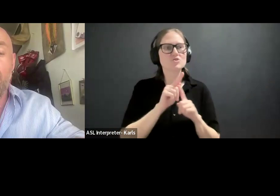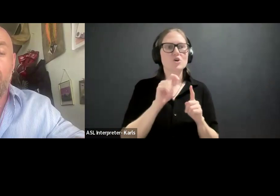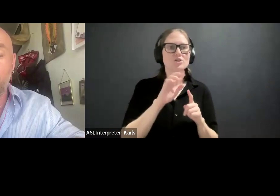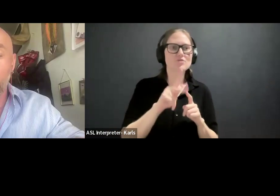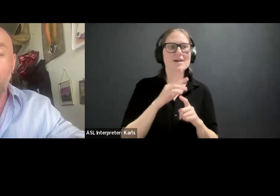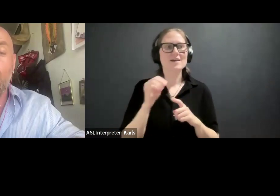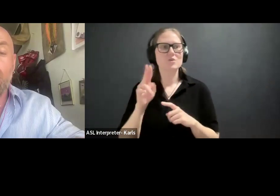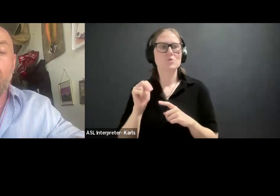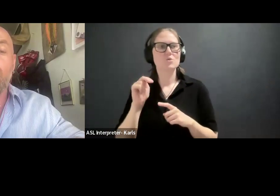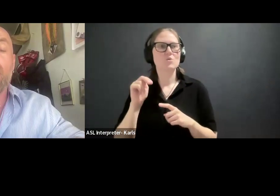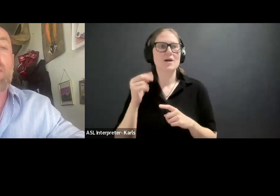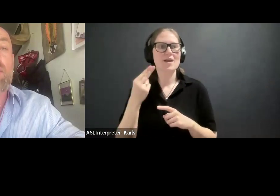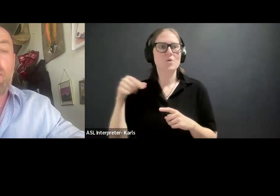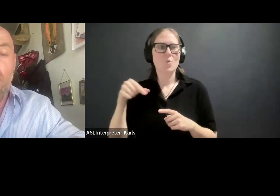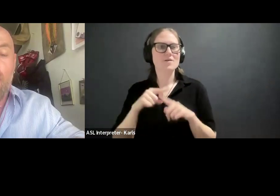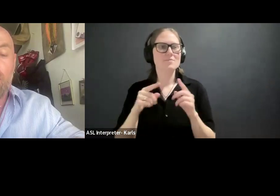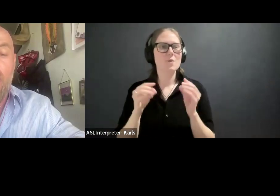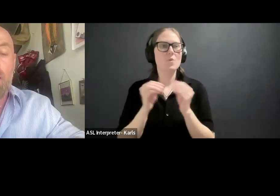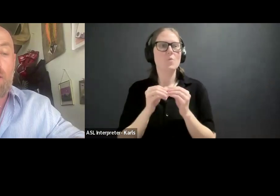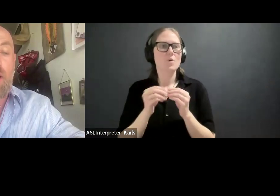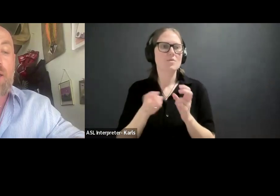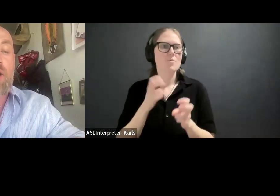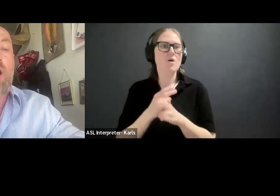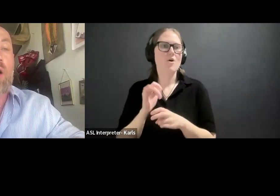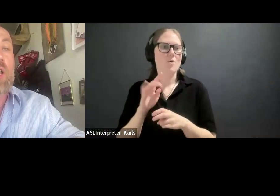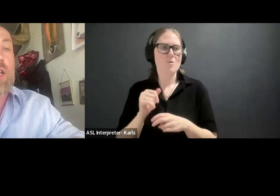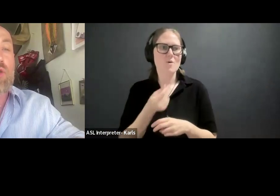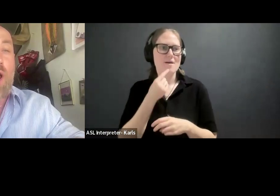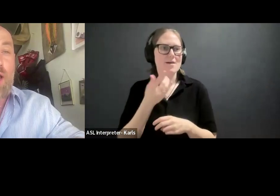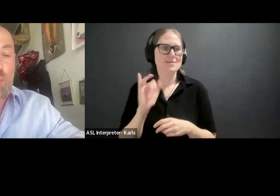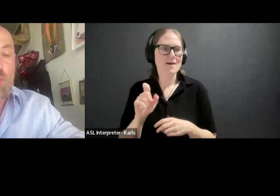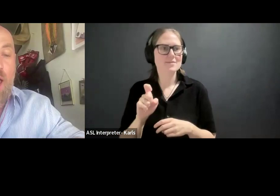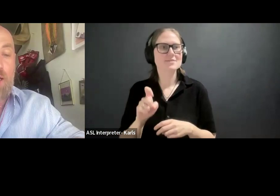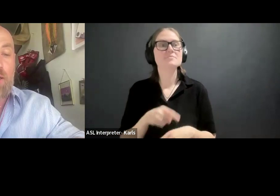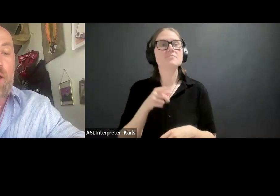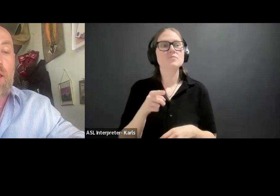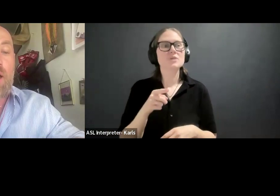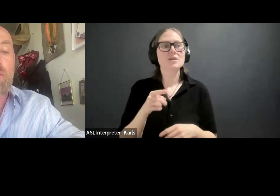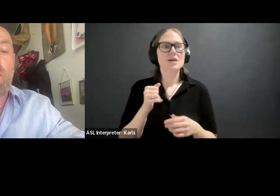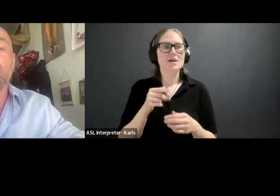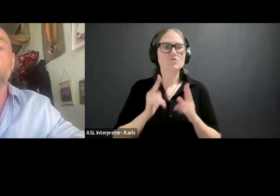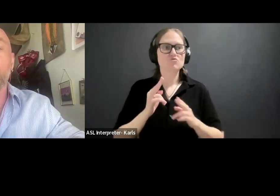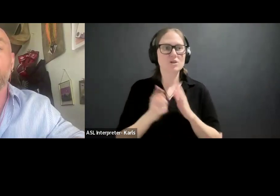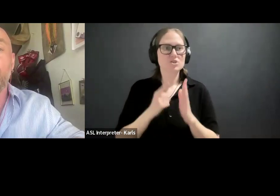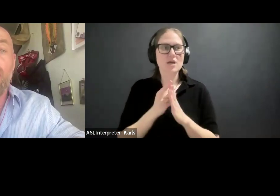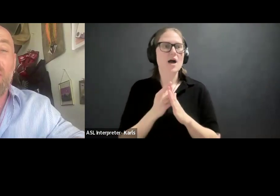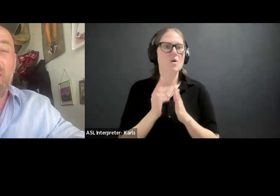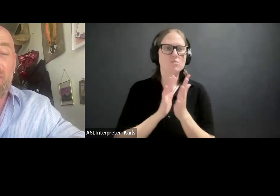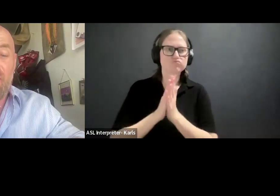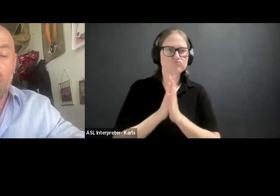At rush hour, dozens of bodies pack into the last car in a dry, humping mass. lots of masturbation, occasionally oral.